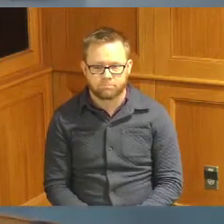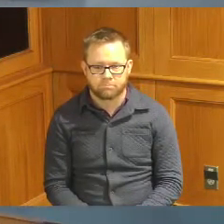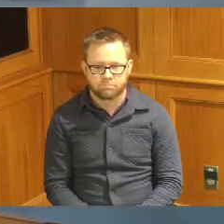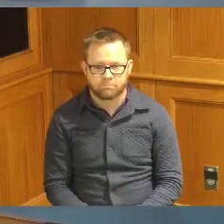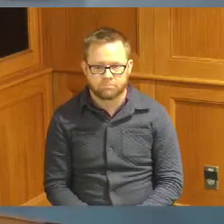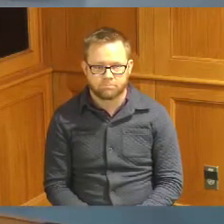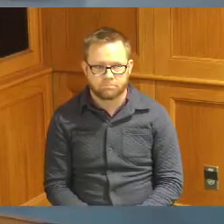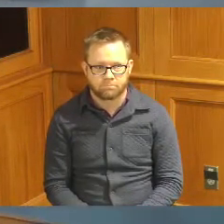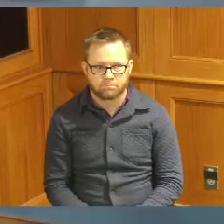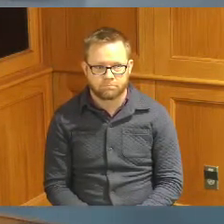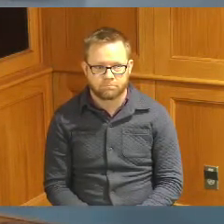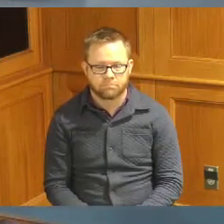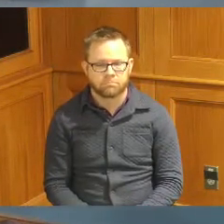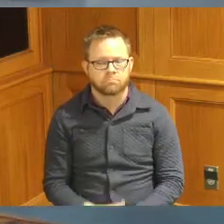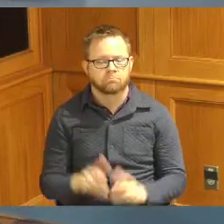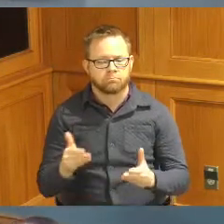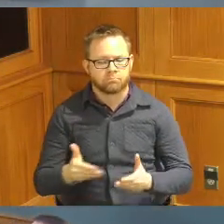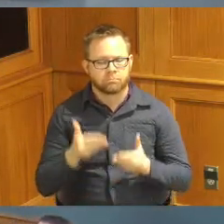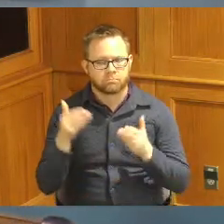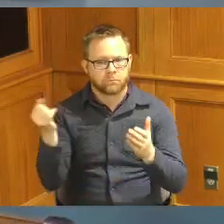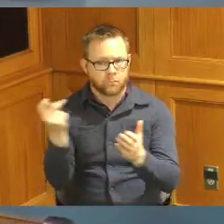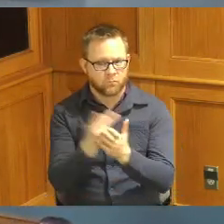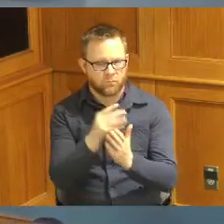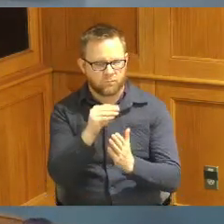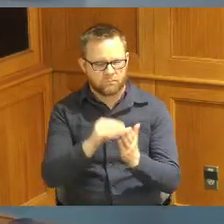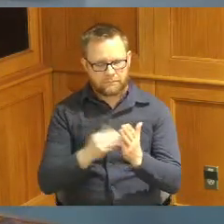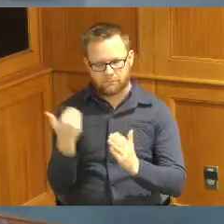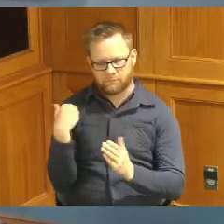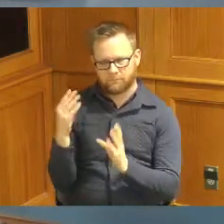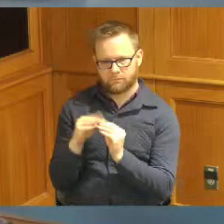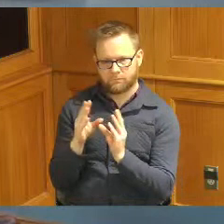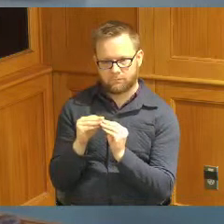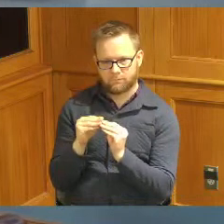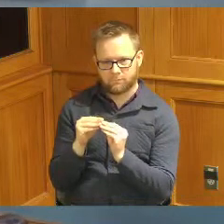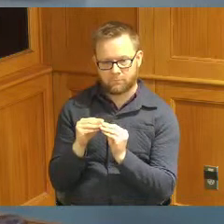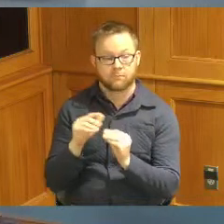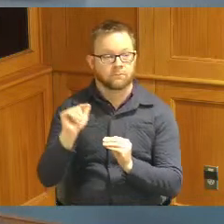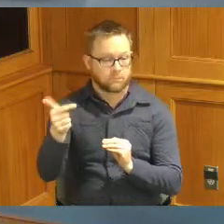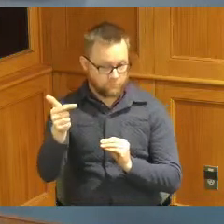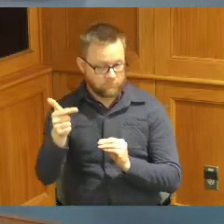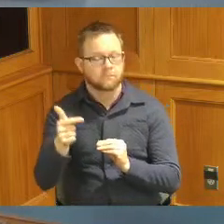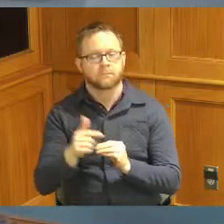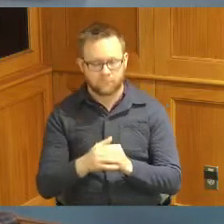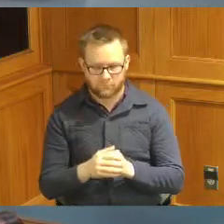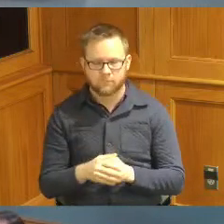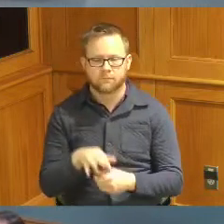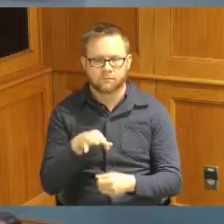right I make a motion to approve the minutes of the previous session second Commissioner Reece yes